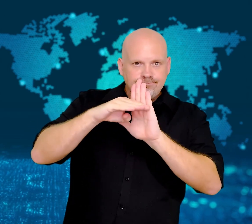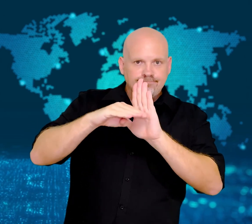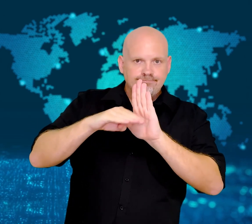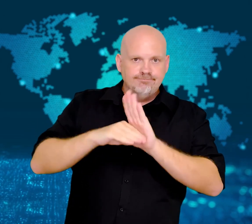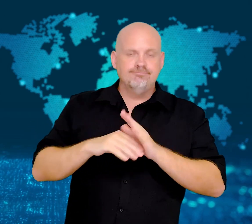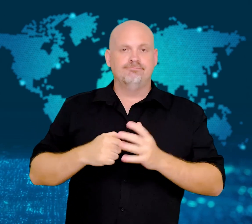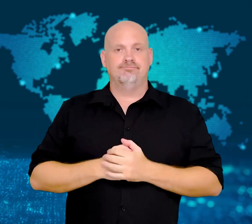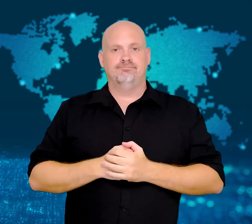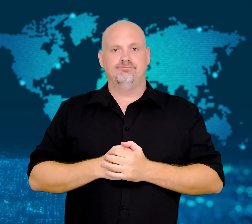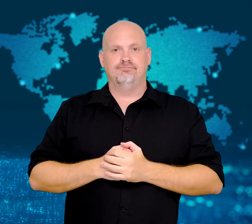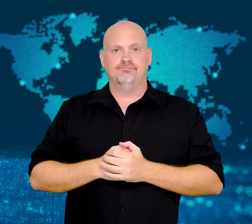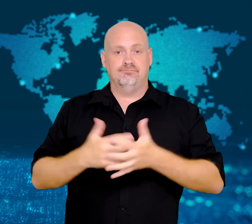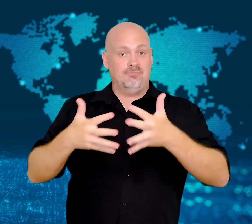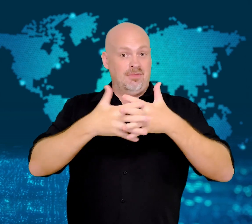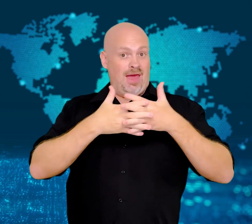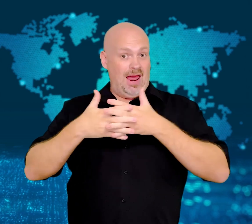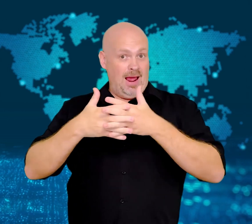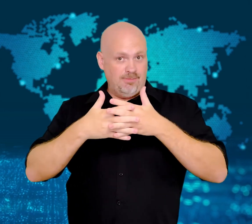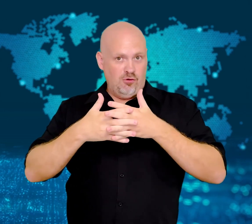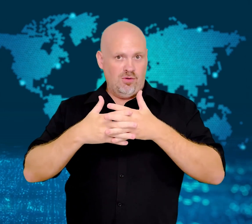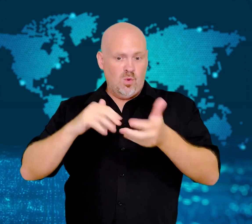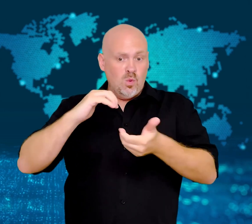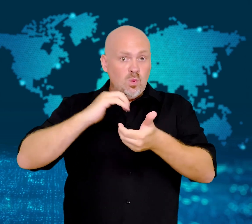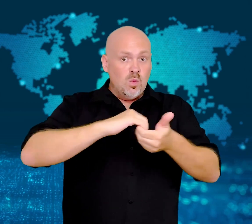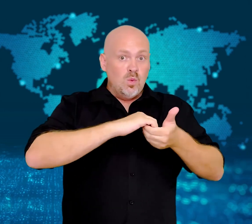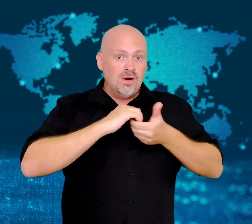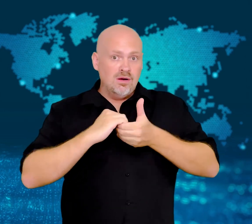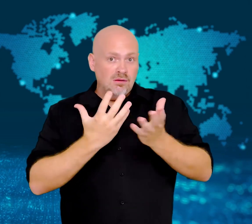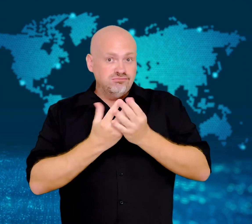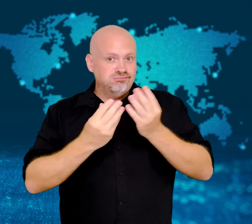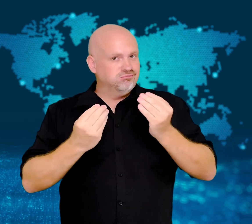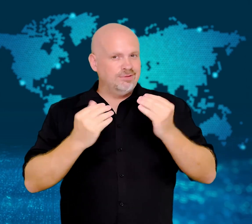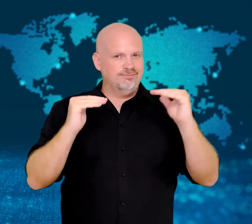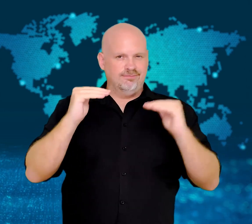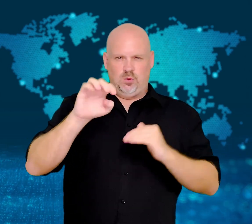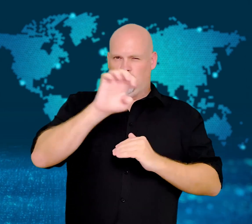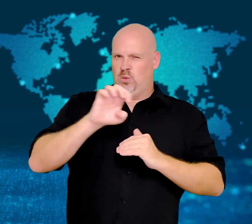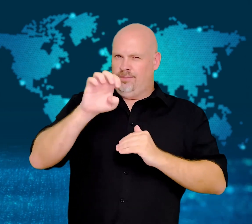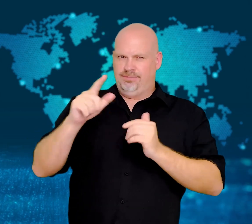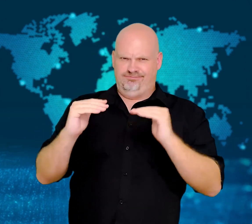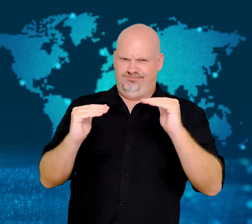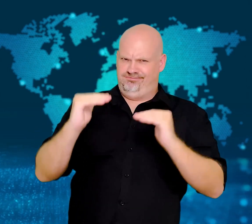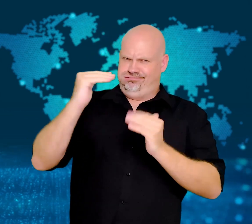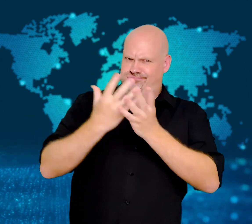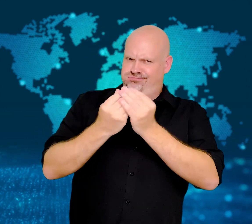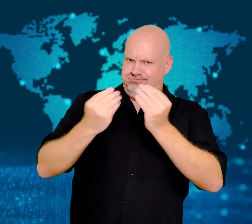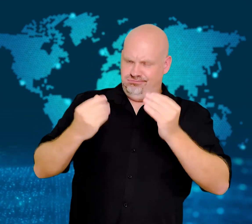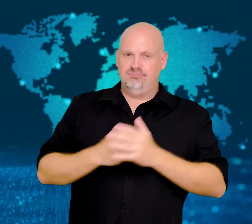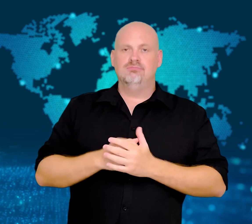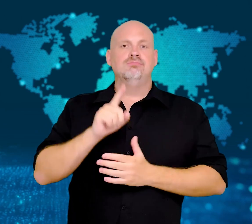Unions are less common in the US than in many European countries,